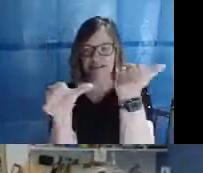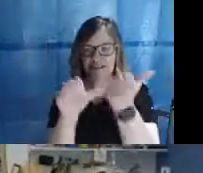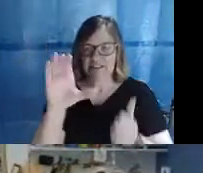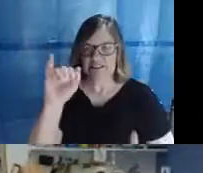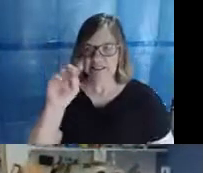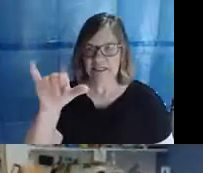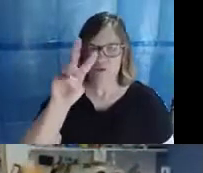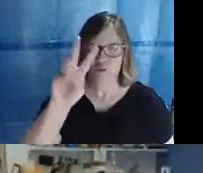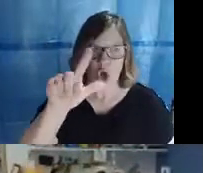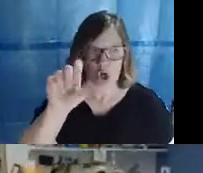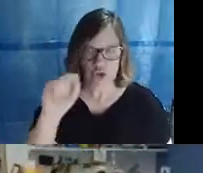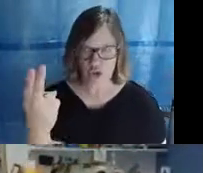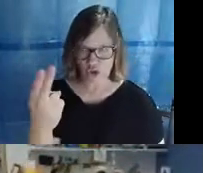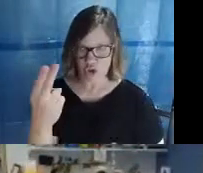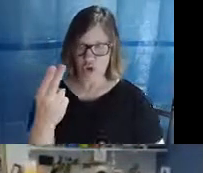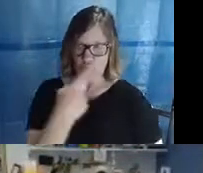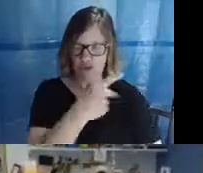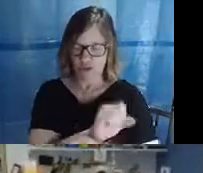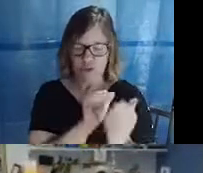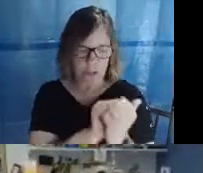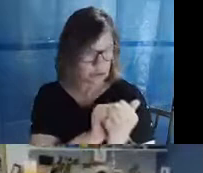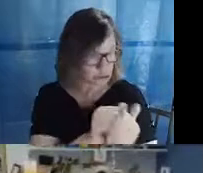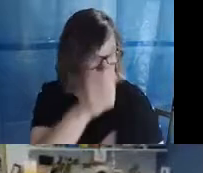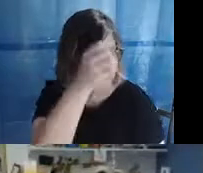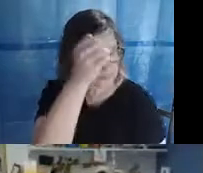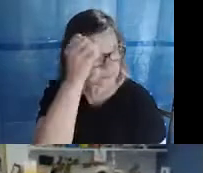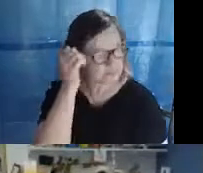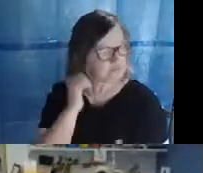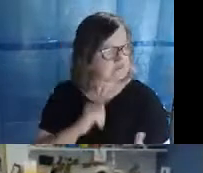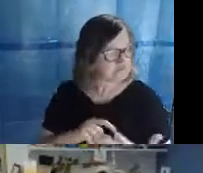I also assist Cindy Walsh. We work together.